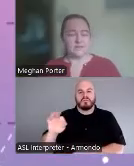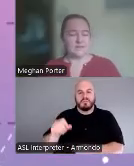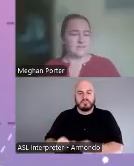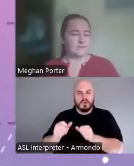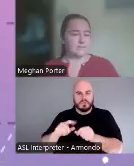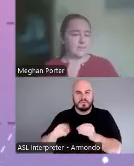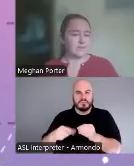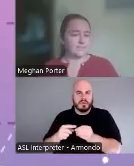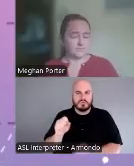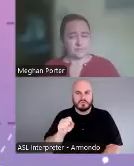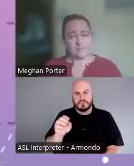accessibility.